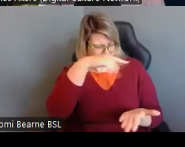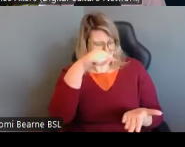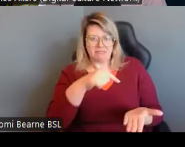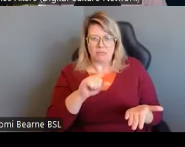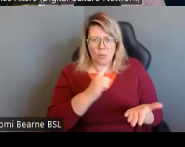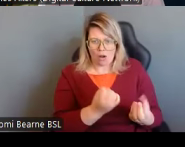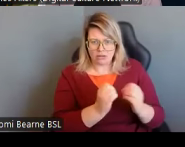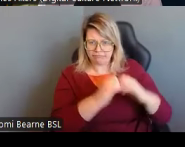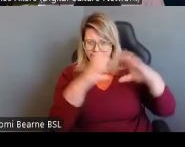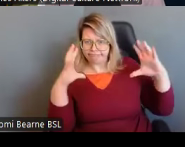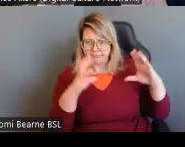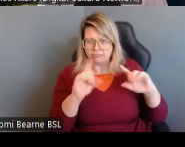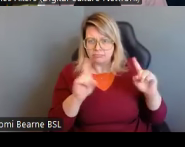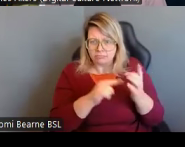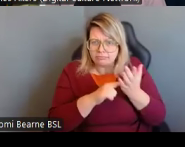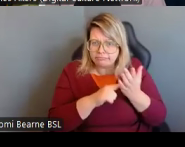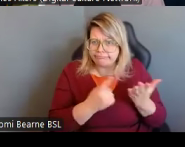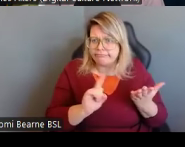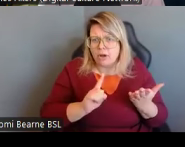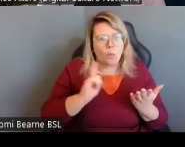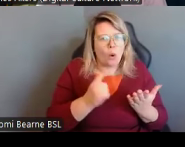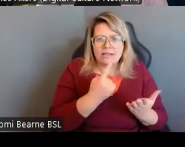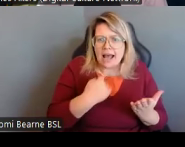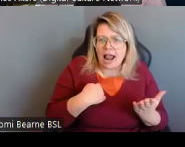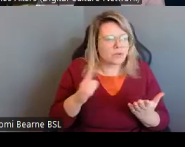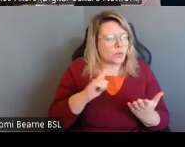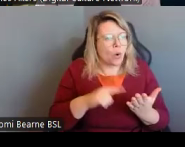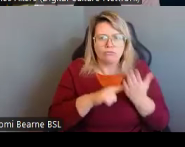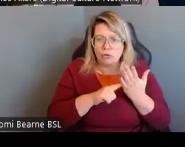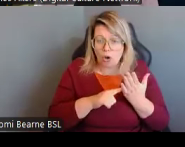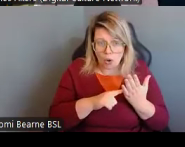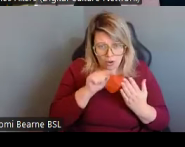Is it helping us understand the journey people are going on is? Do we need to collect it anymore? Things like that.